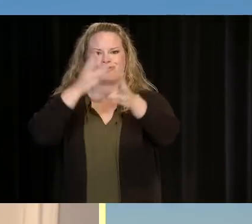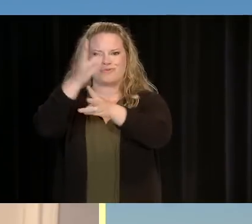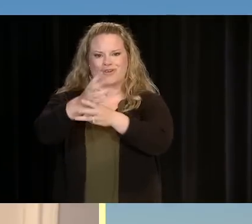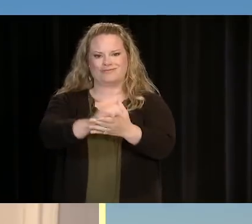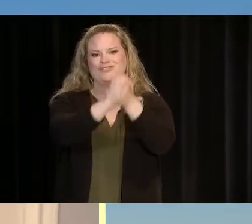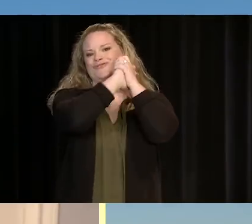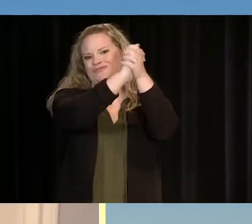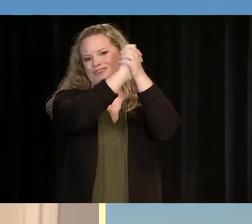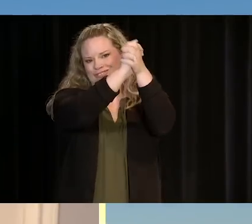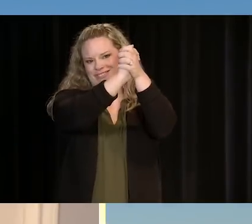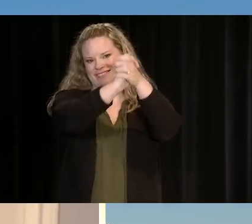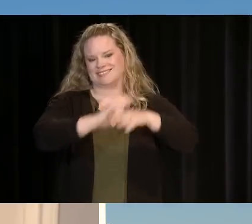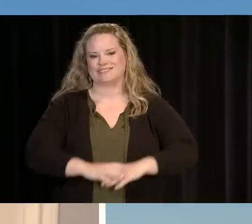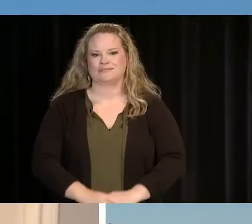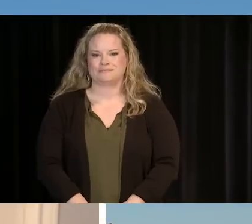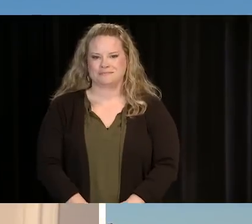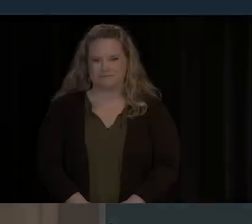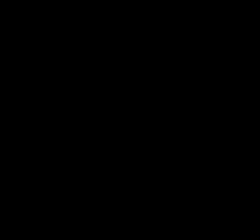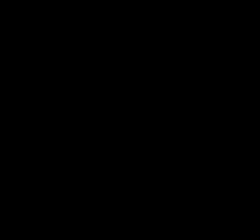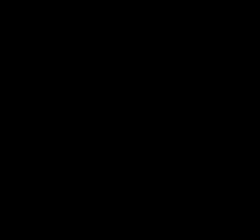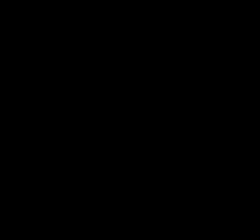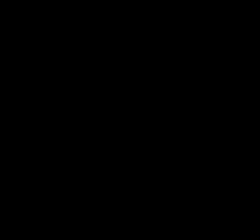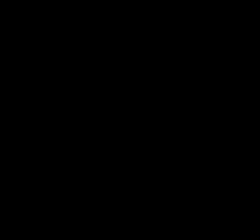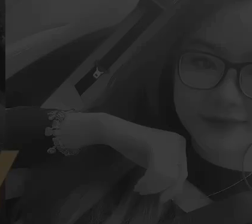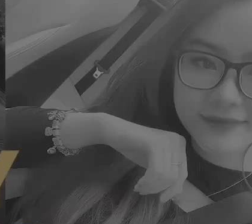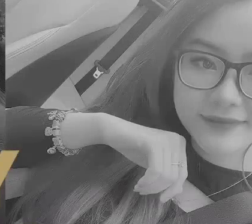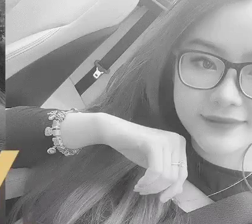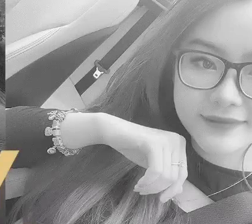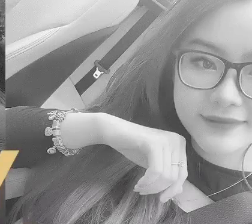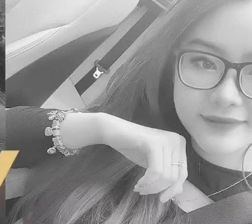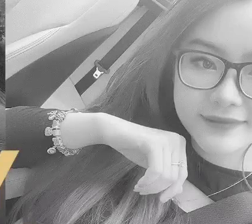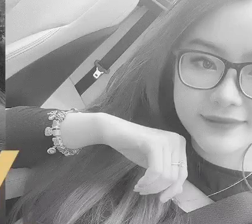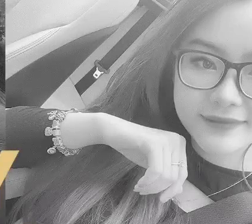FELICIDADES, CONGRATULATIONS!